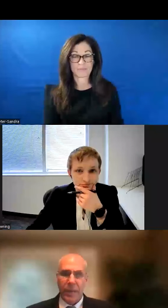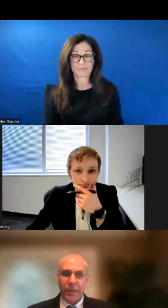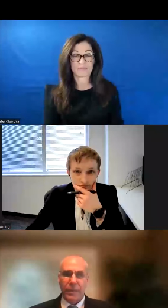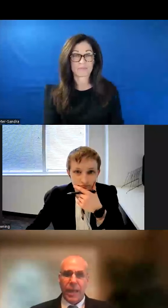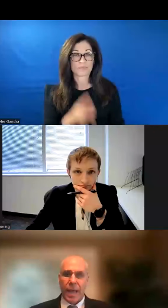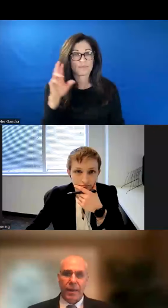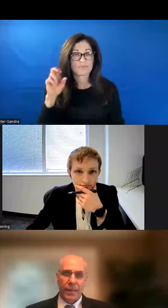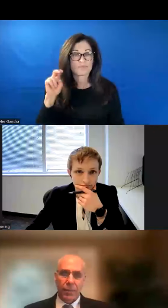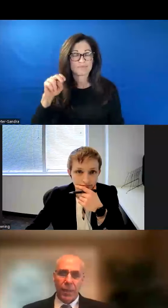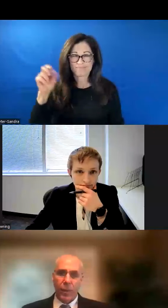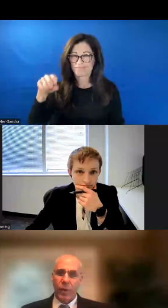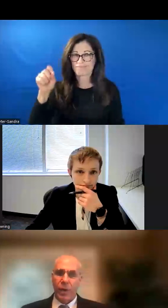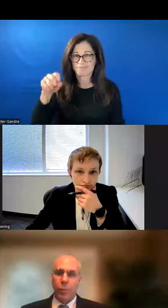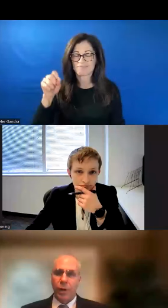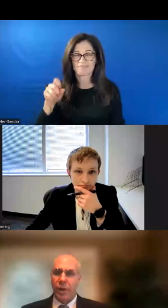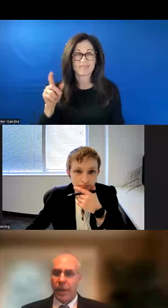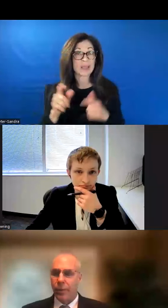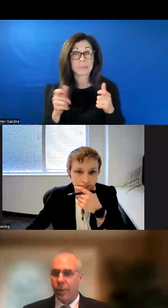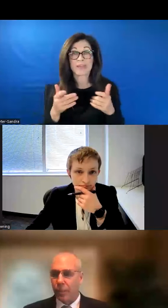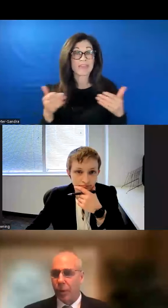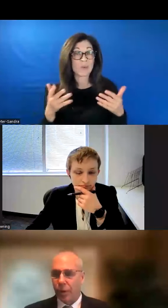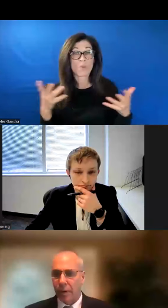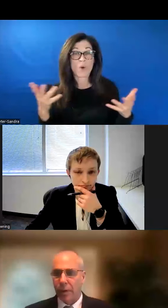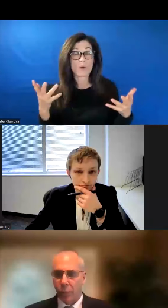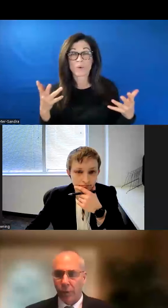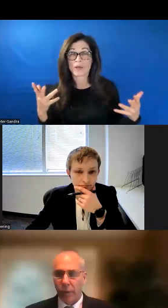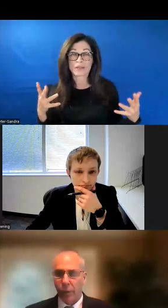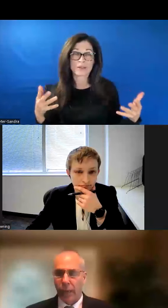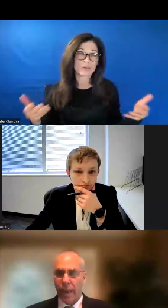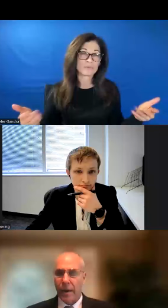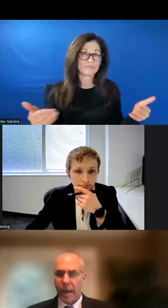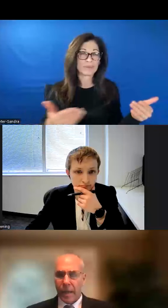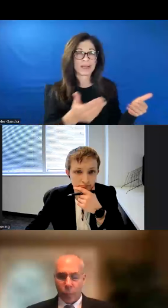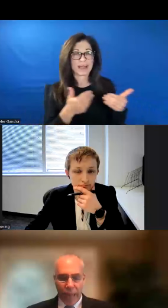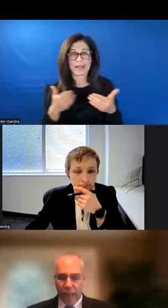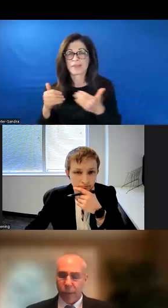THING IS IT IS SOMETHING THAT WE NEED TO BRING THE COMMUNITY TO LOOK AT. WE CANNOT